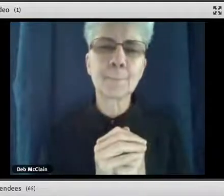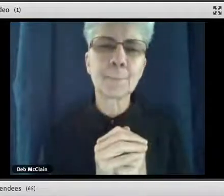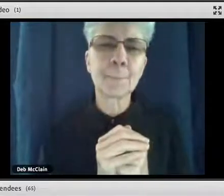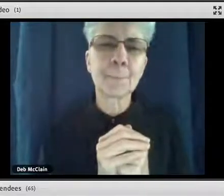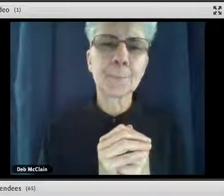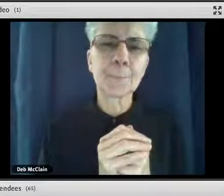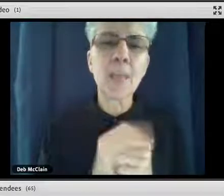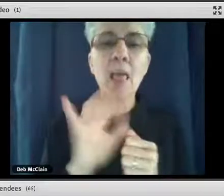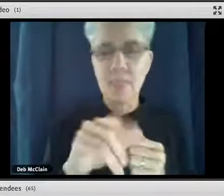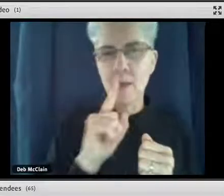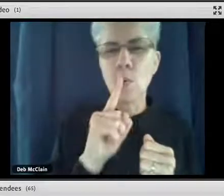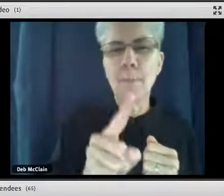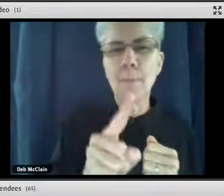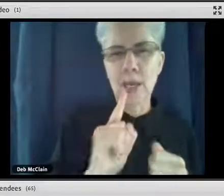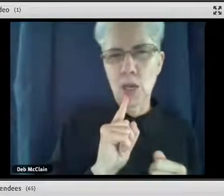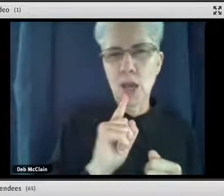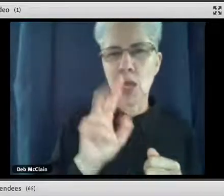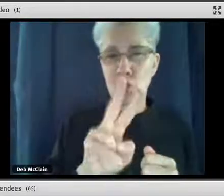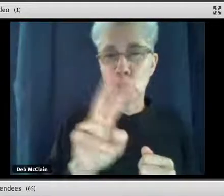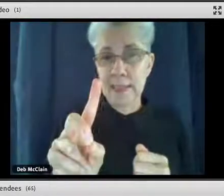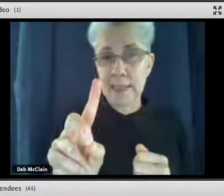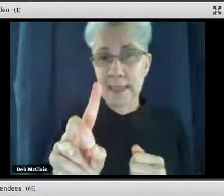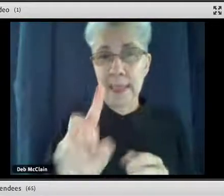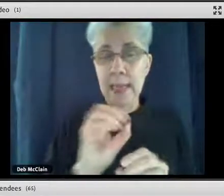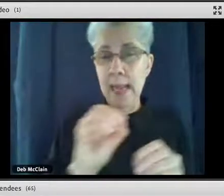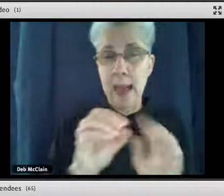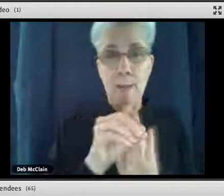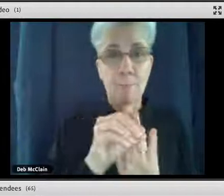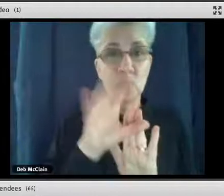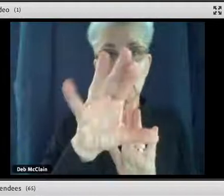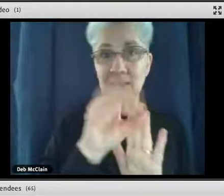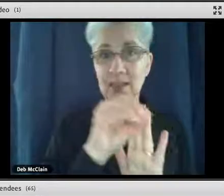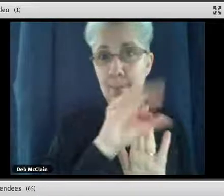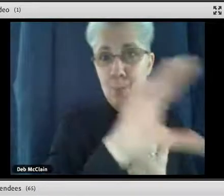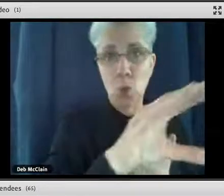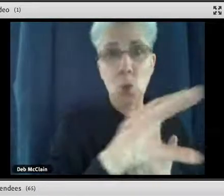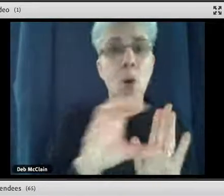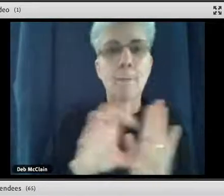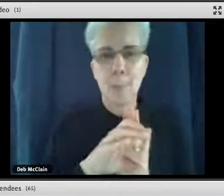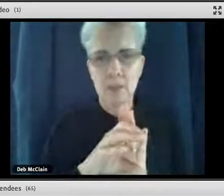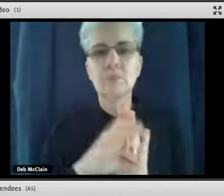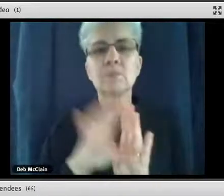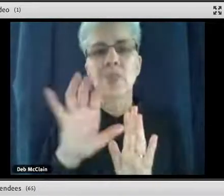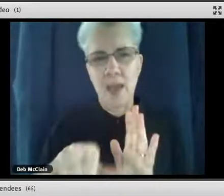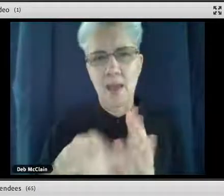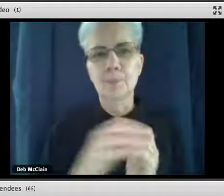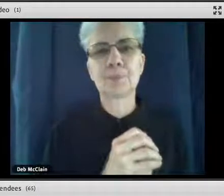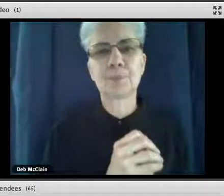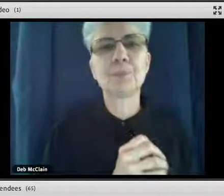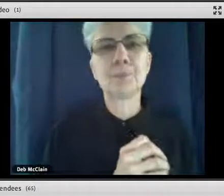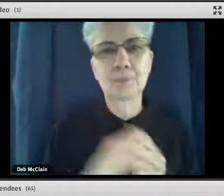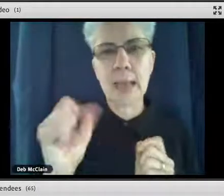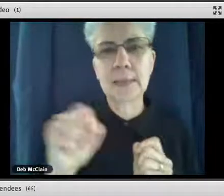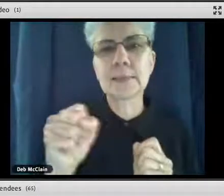let's see, that would be a two-dimensional, non-projectable graphic.